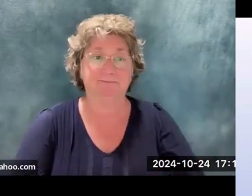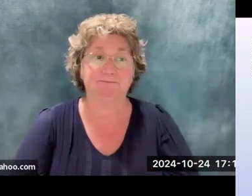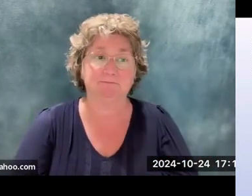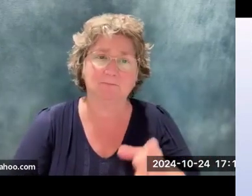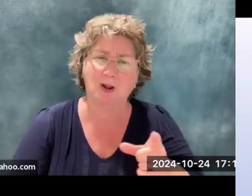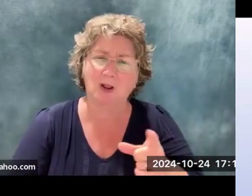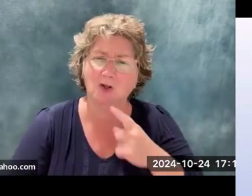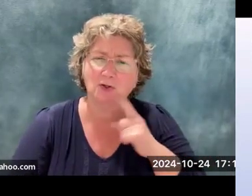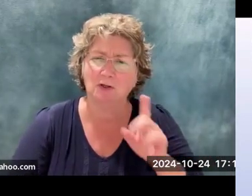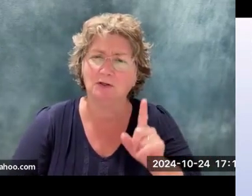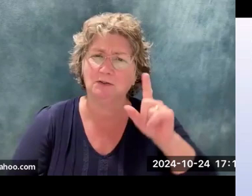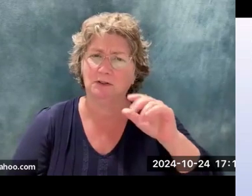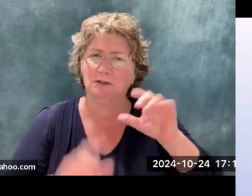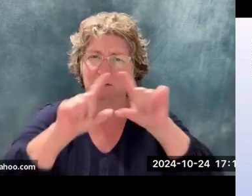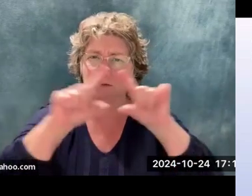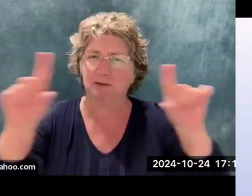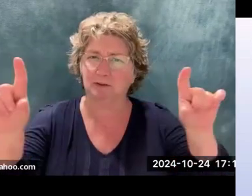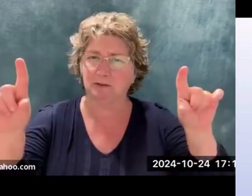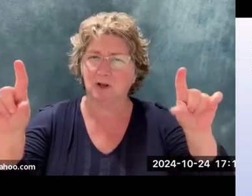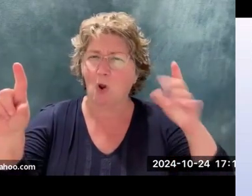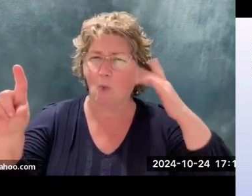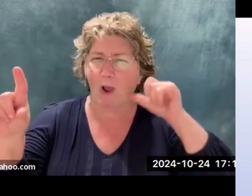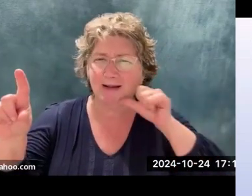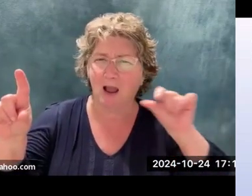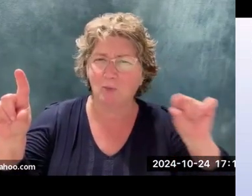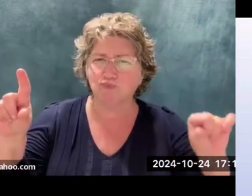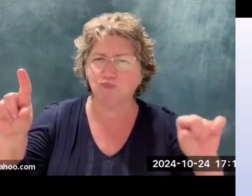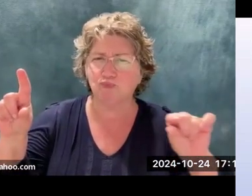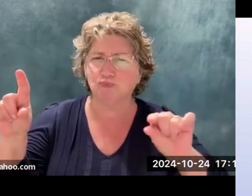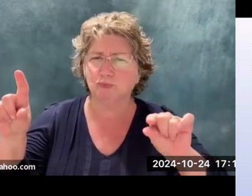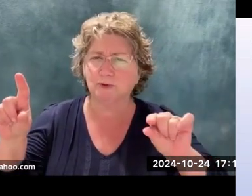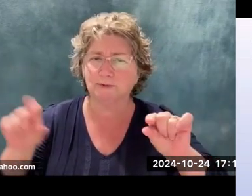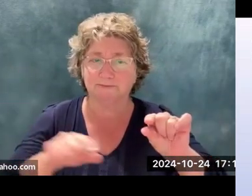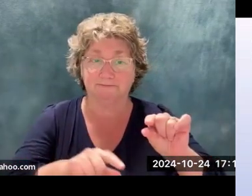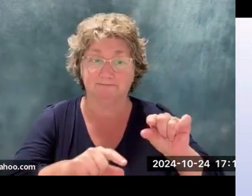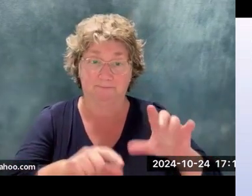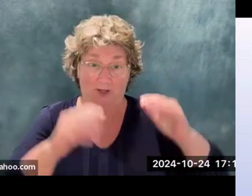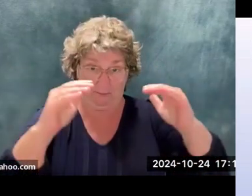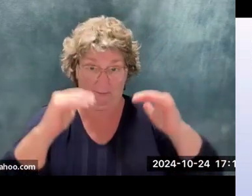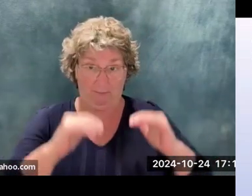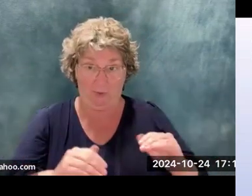This is only a seven day period. This is only another two weeks.